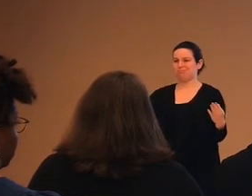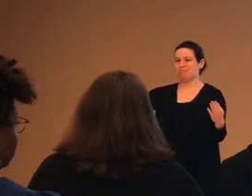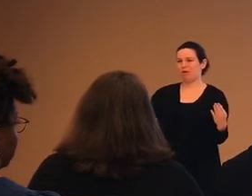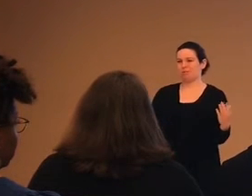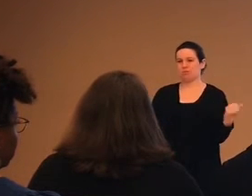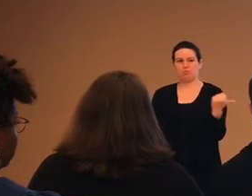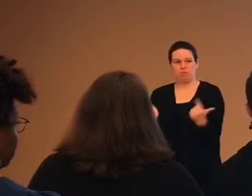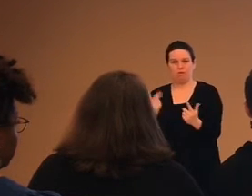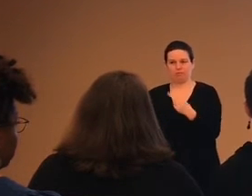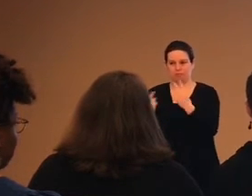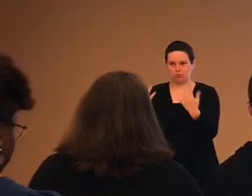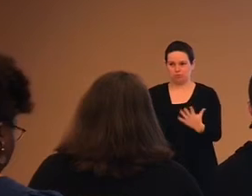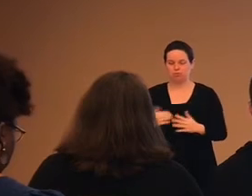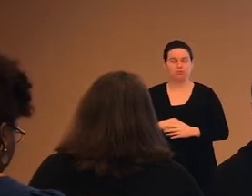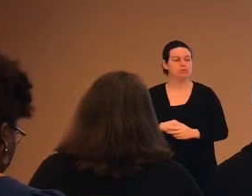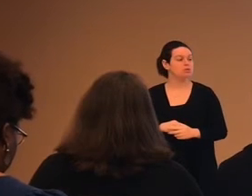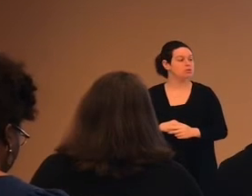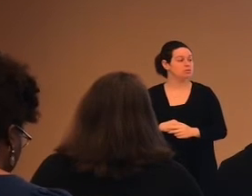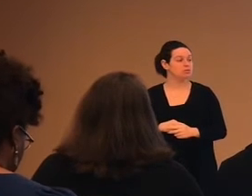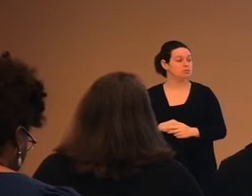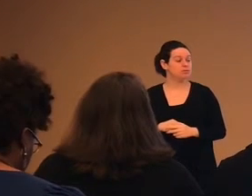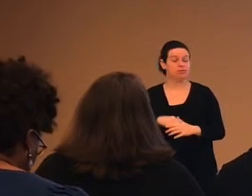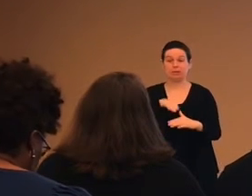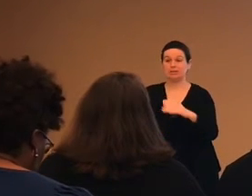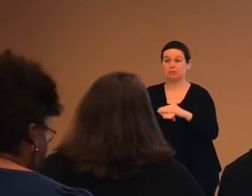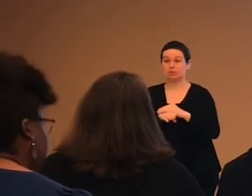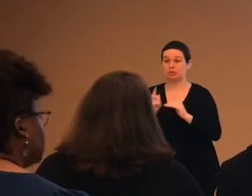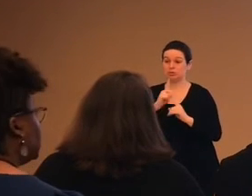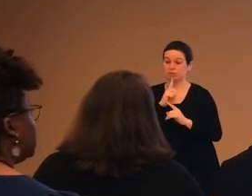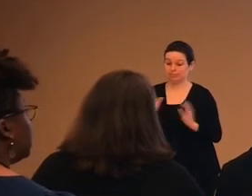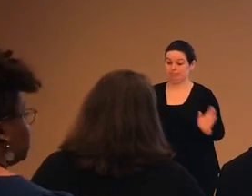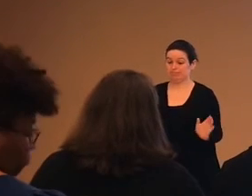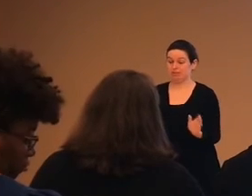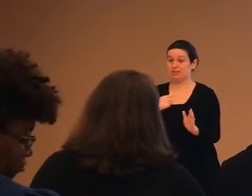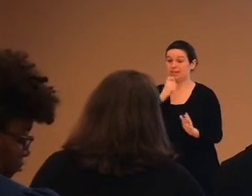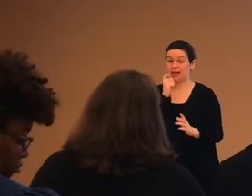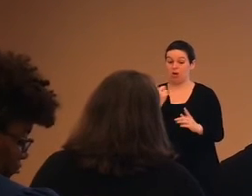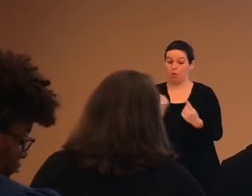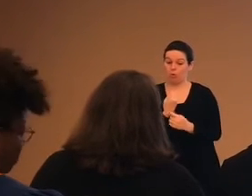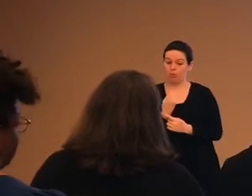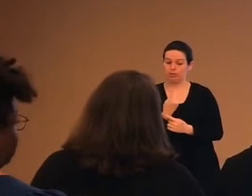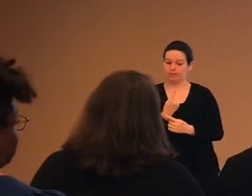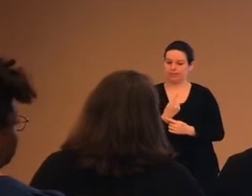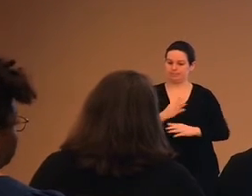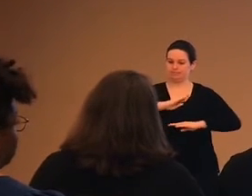Accessibility work she has helped push the focus to not just meeting physical accessibility standards